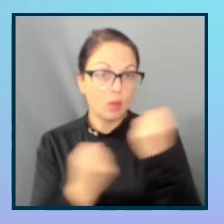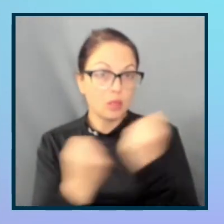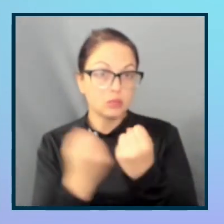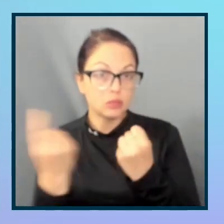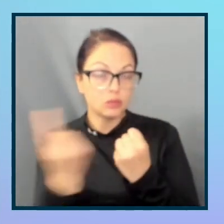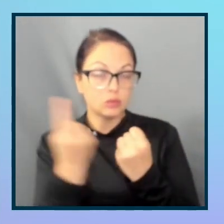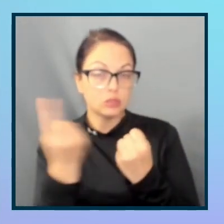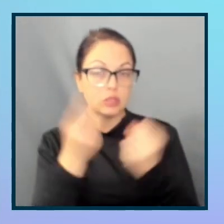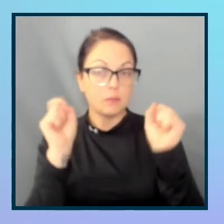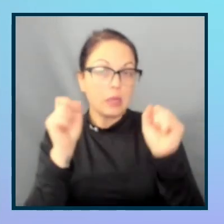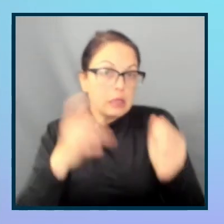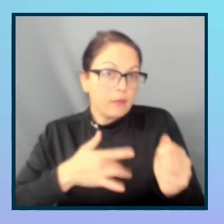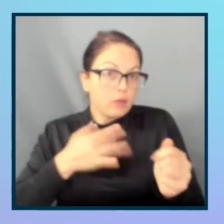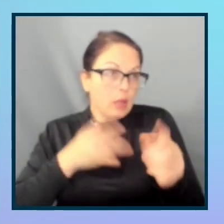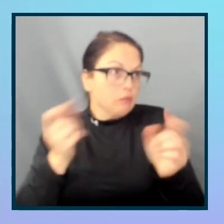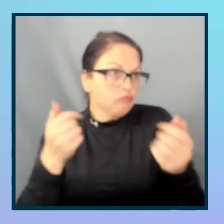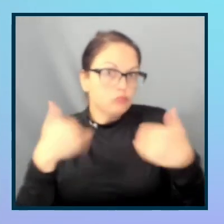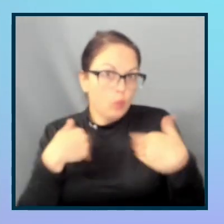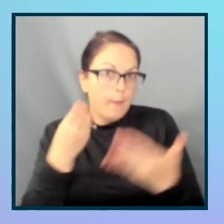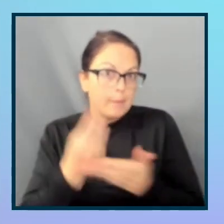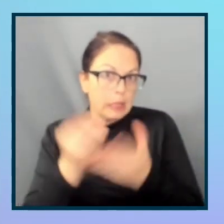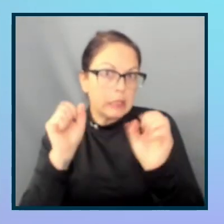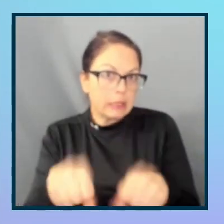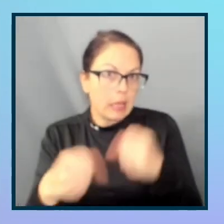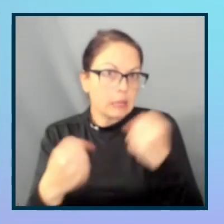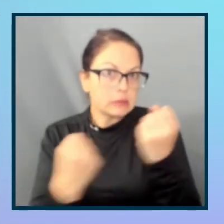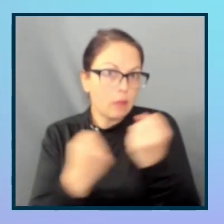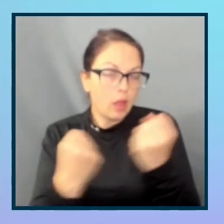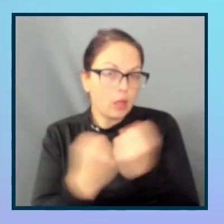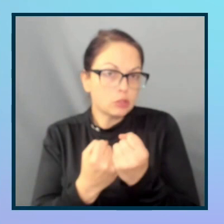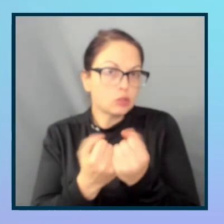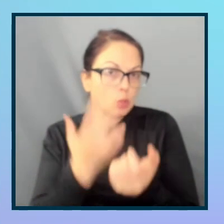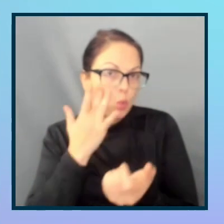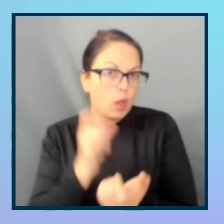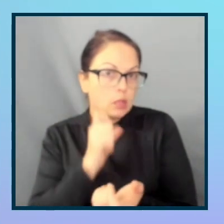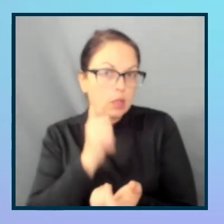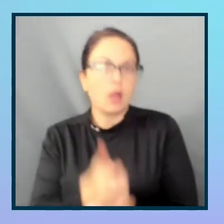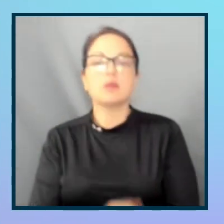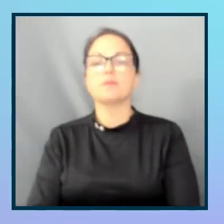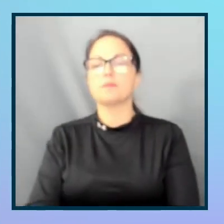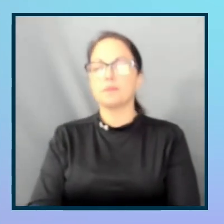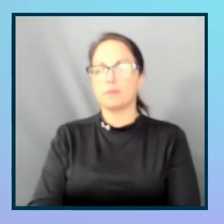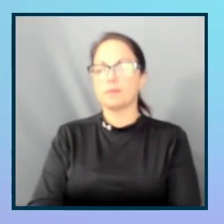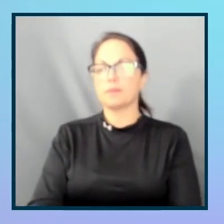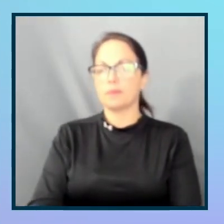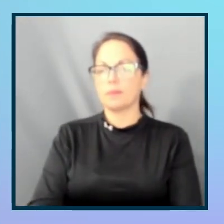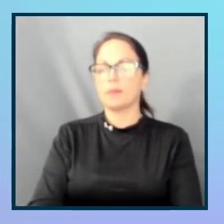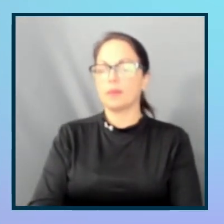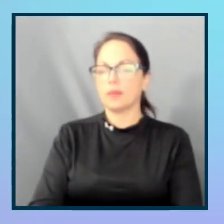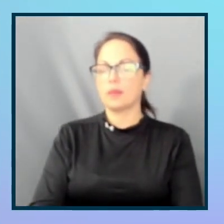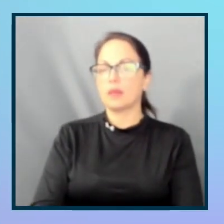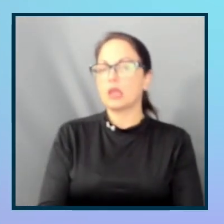"okay, I can just sponsor that and go for it." One of the things that helped our Abilities Network is that... I co-founded, and I lead